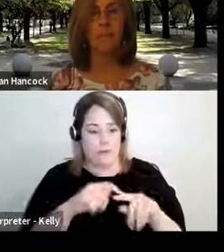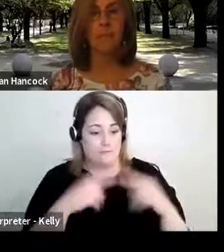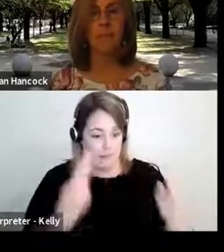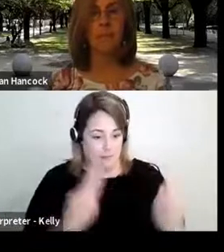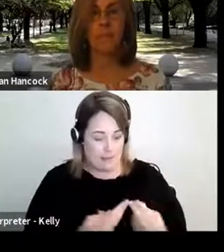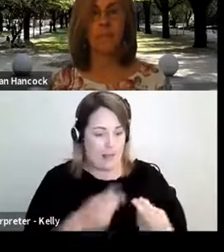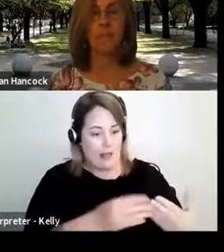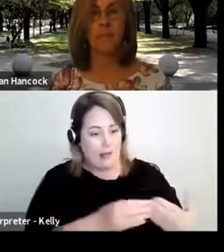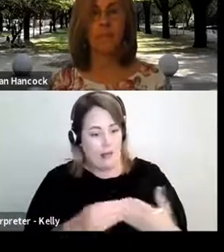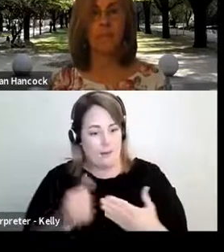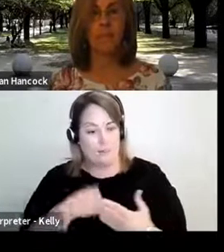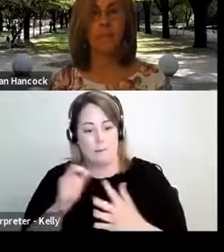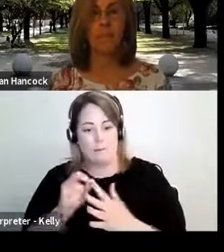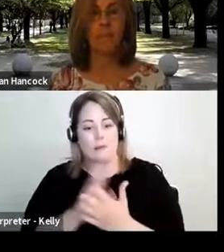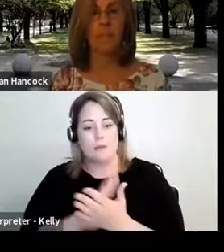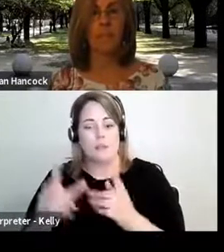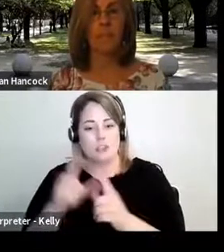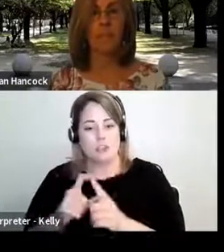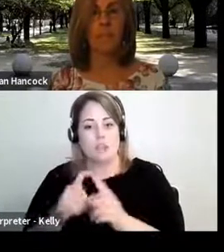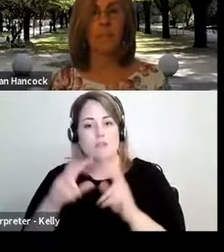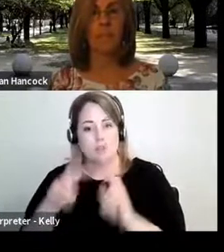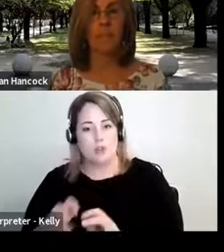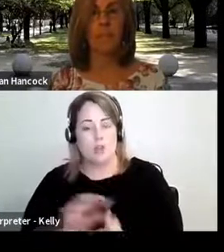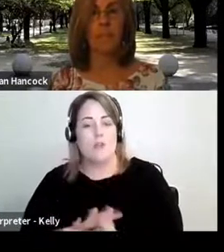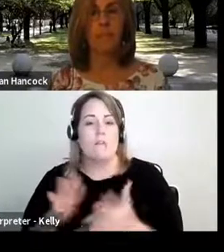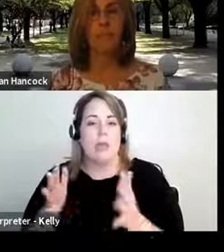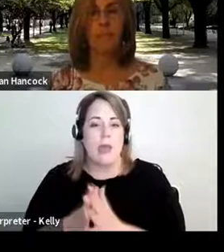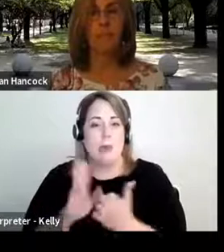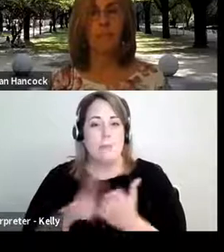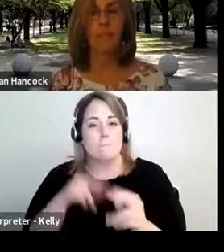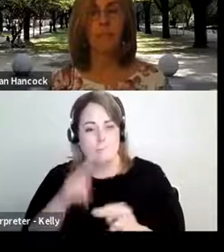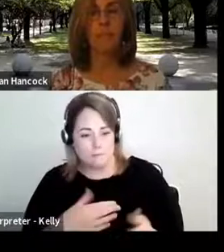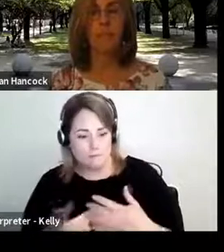into how parents deal with the education of their children on the autism spectrum over time.